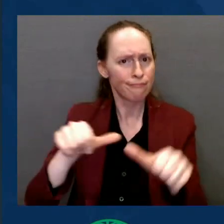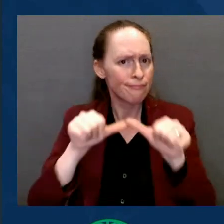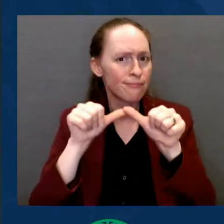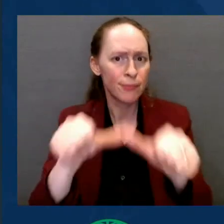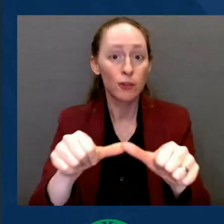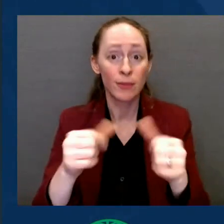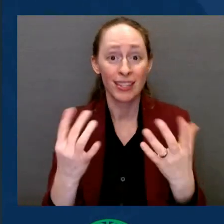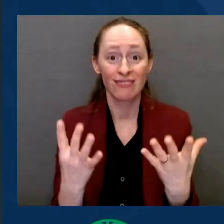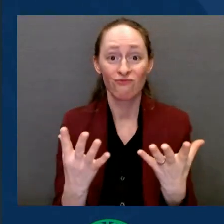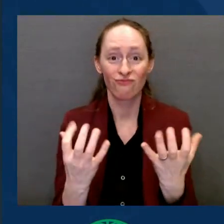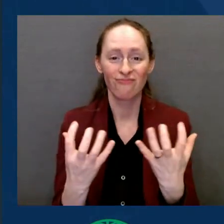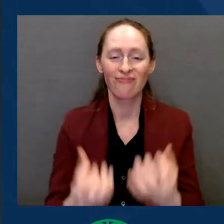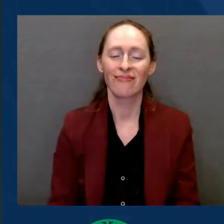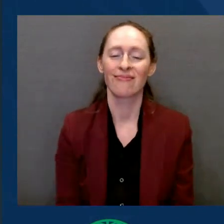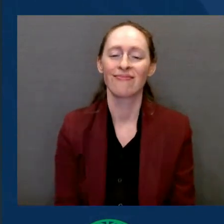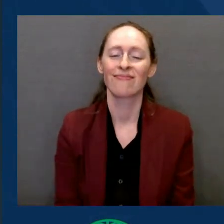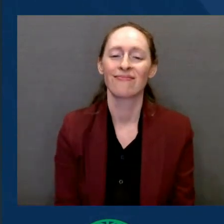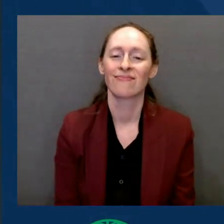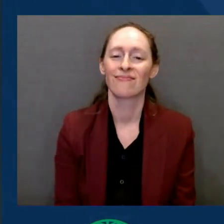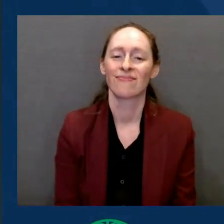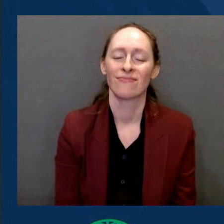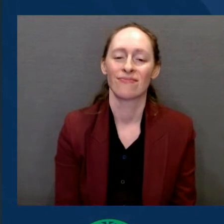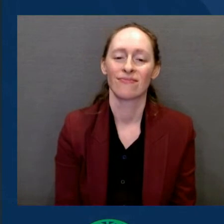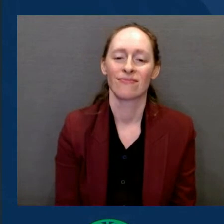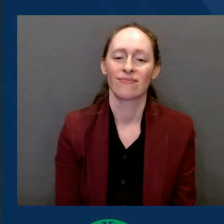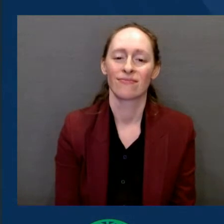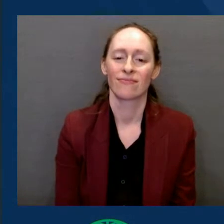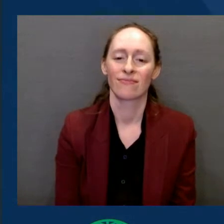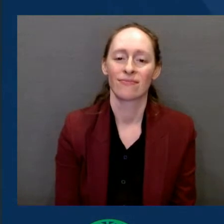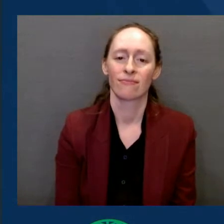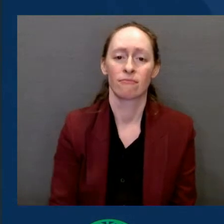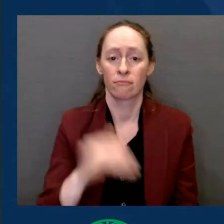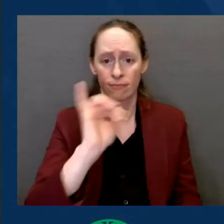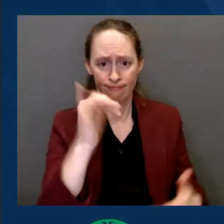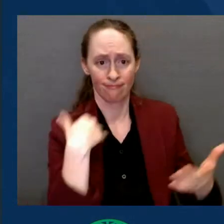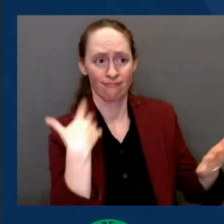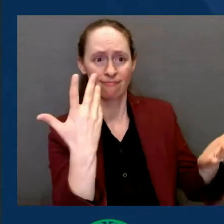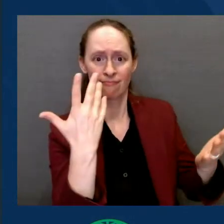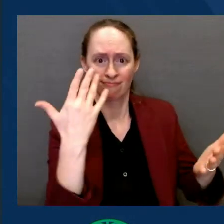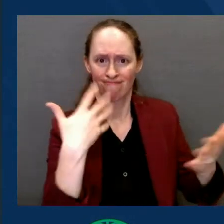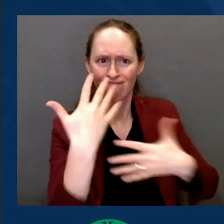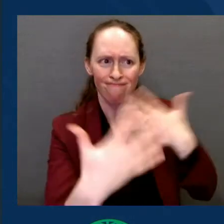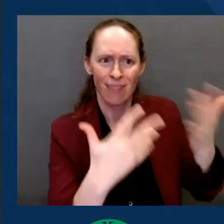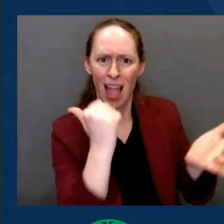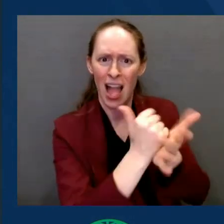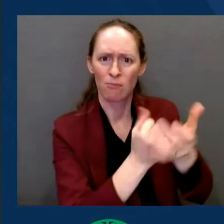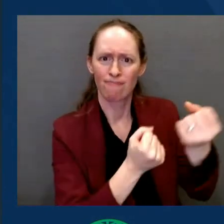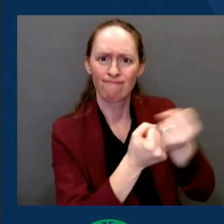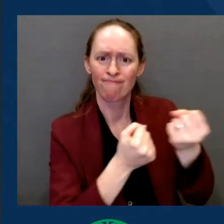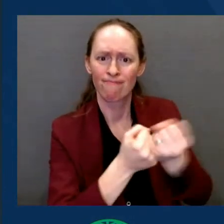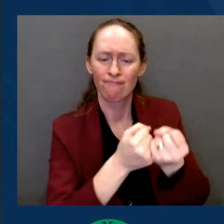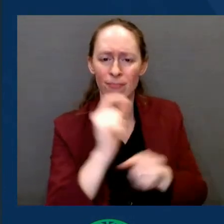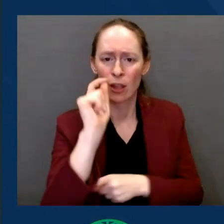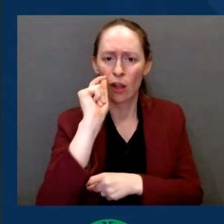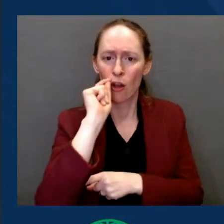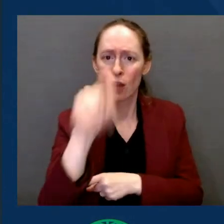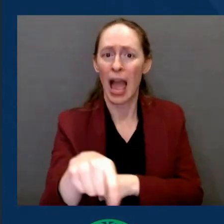which will benefit not only Africa but people around the globe. We're going to continue supporting multilateral organizations